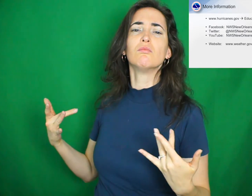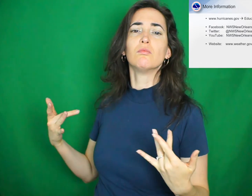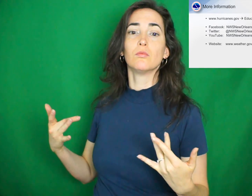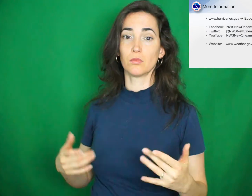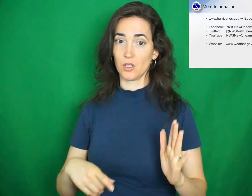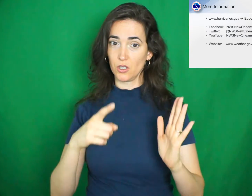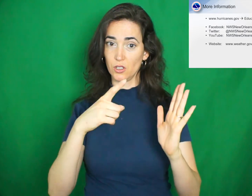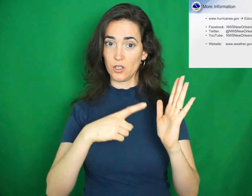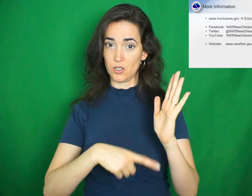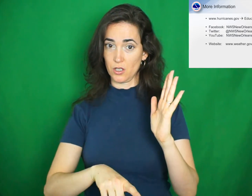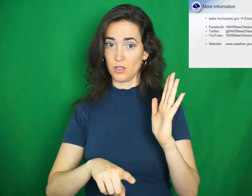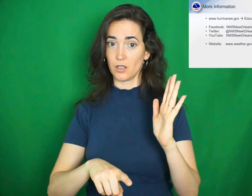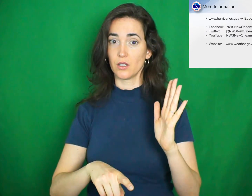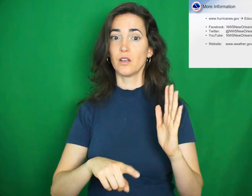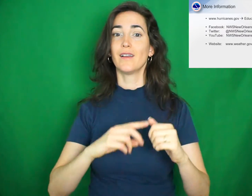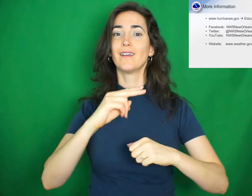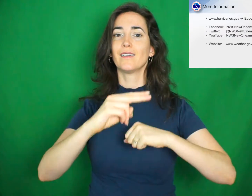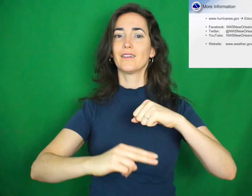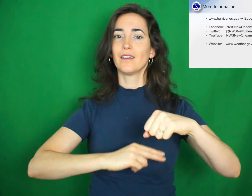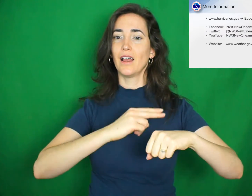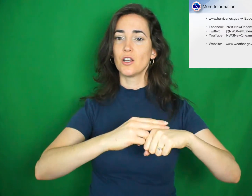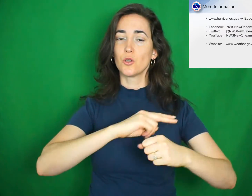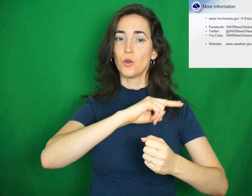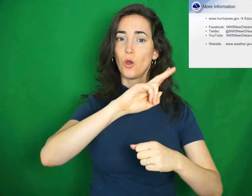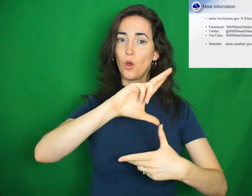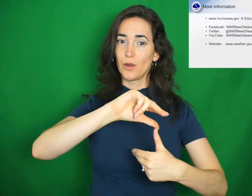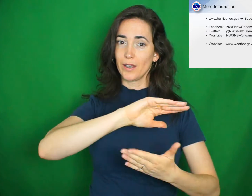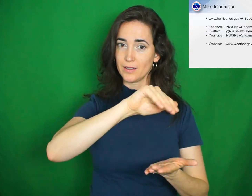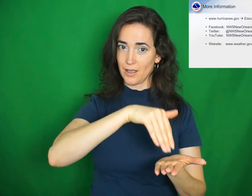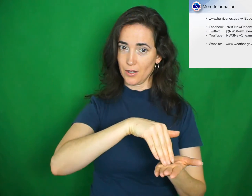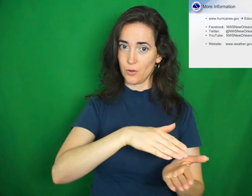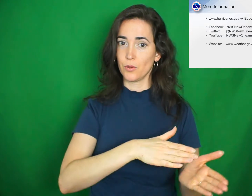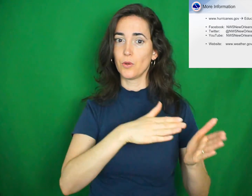Finally, for the latest local forecast for southeast Louisiana and Southern Mississippi,